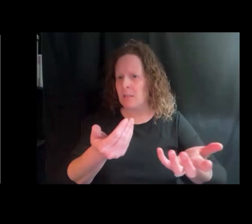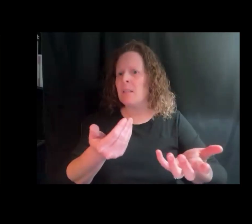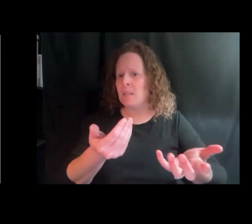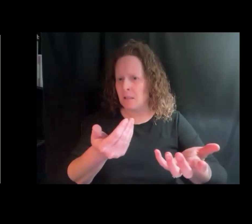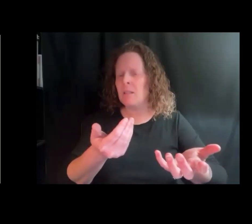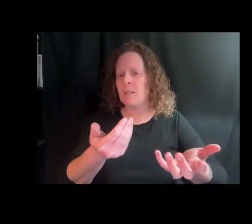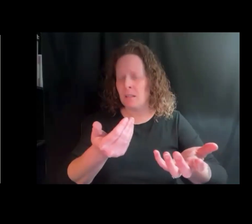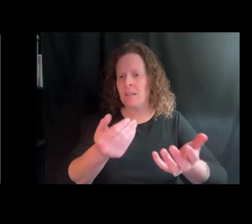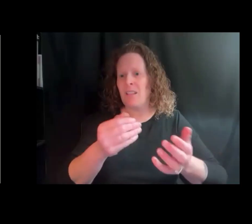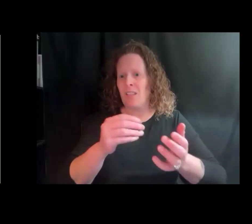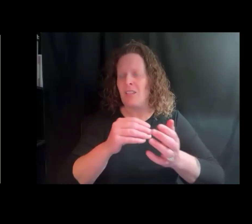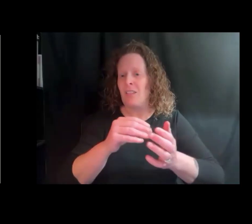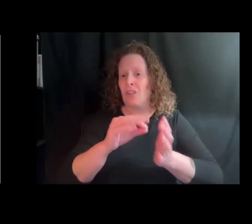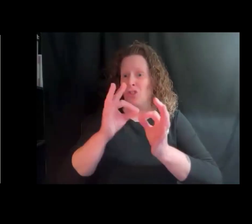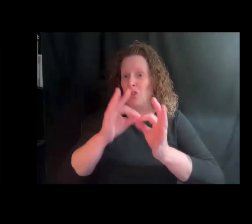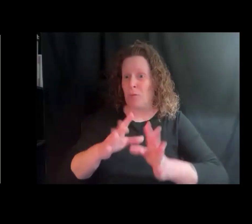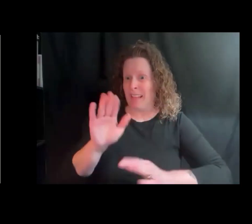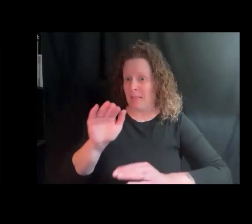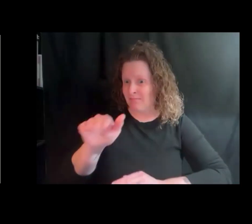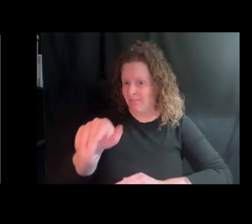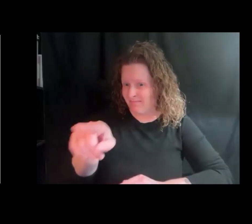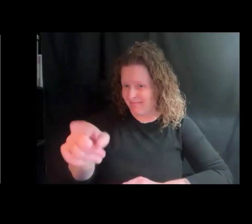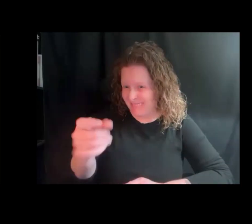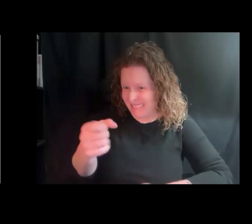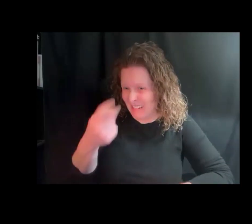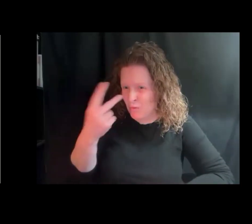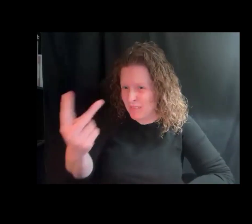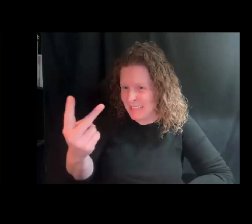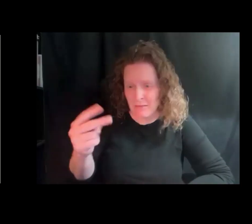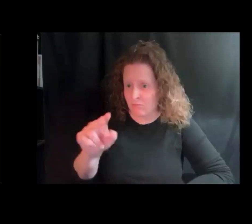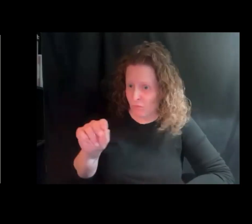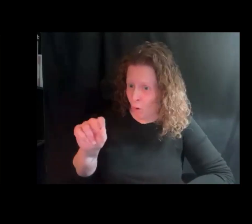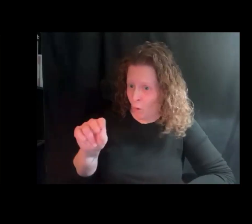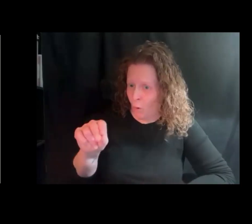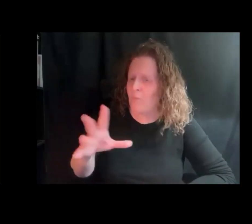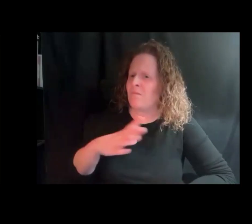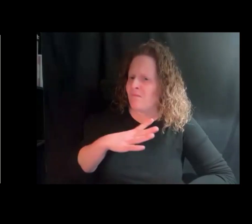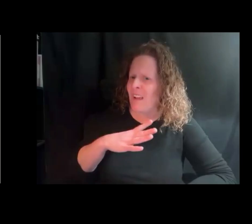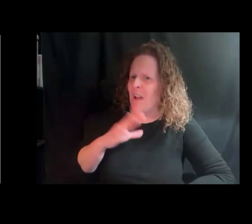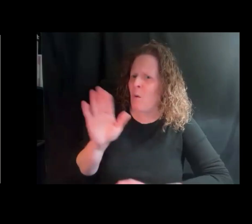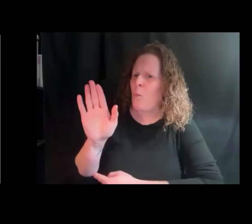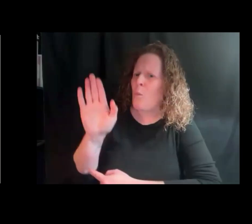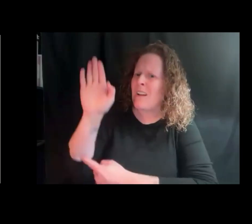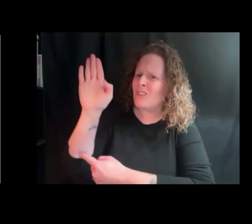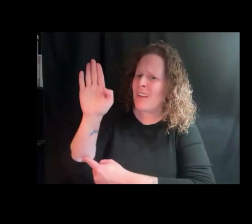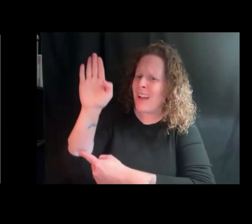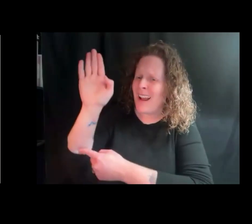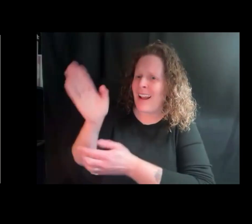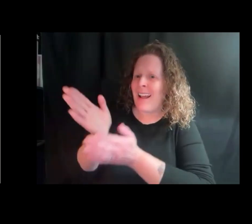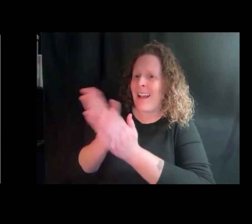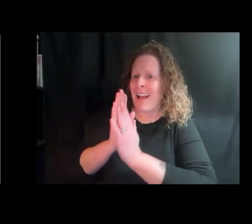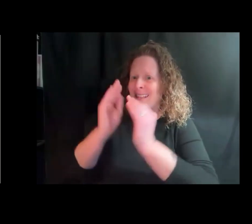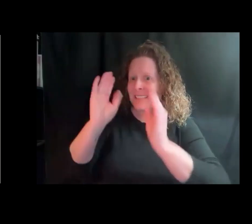of the room or there's a light coming in the window behind the interpreter the student